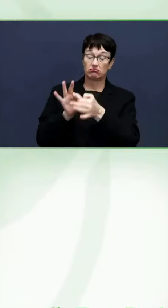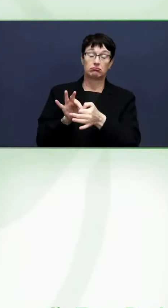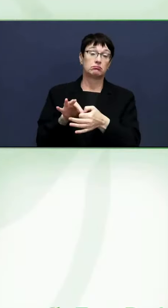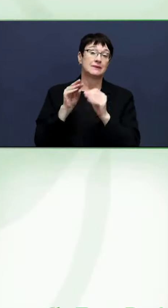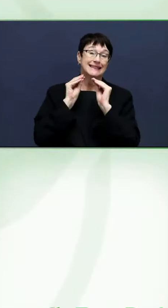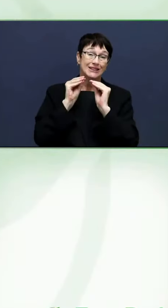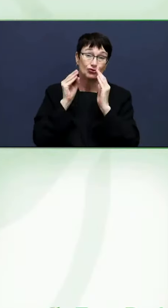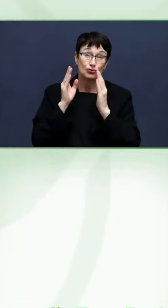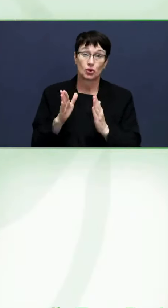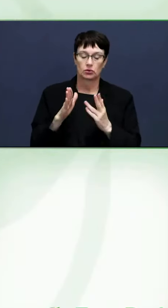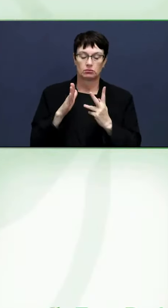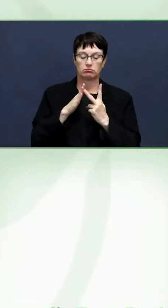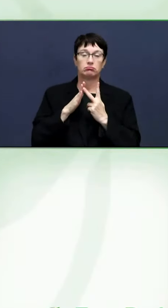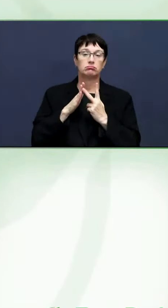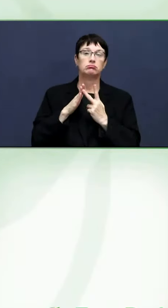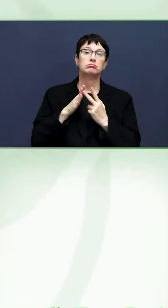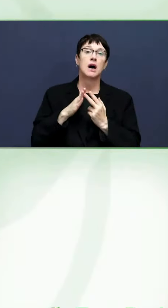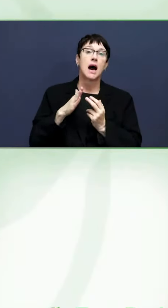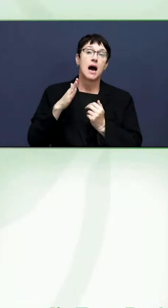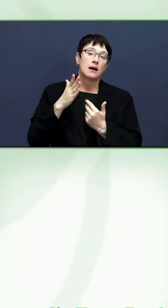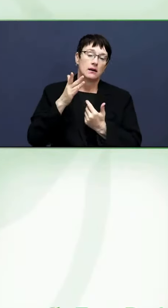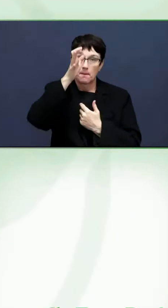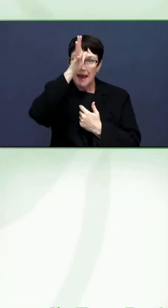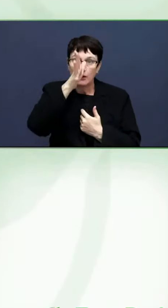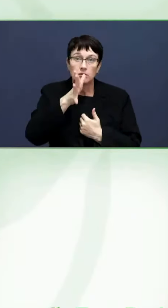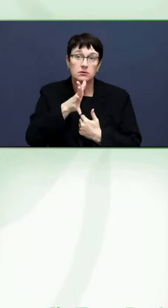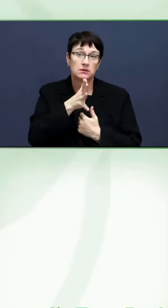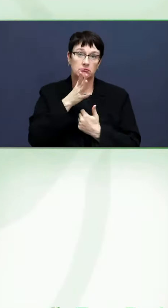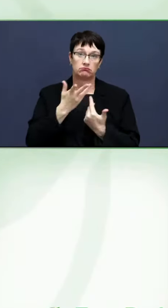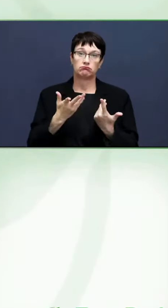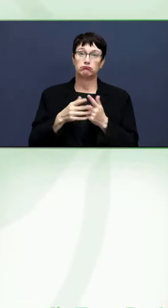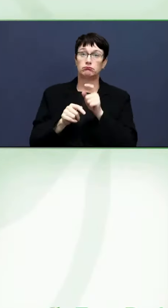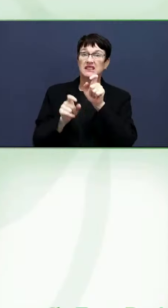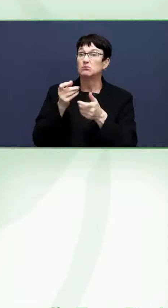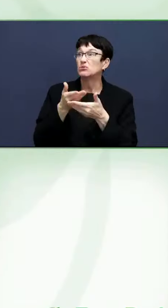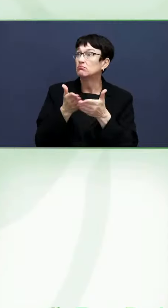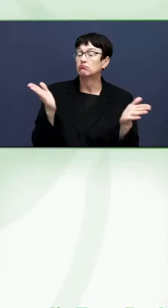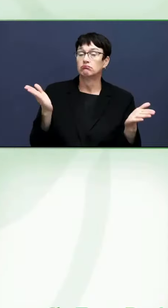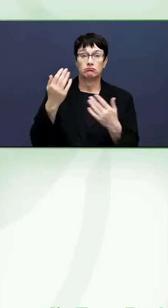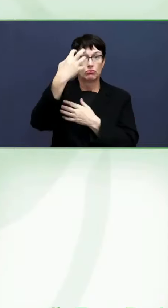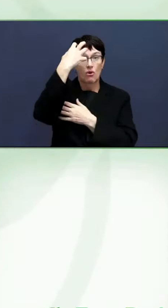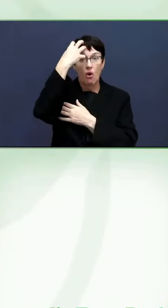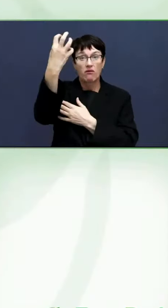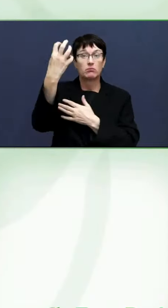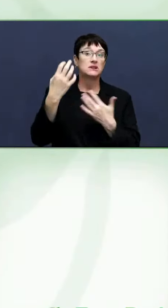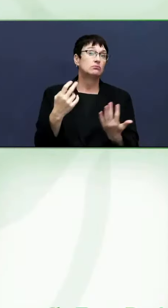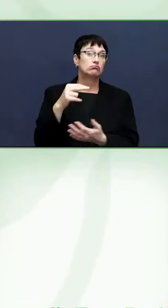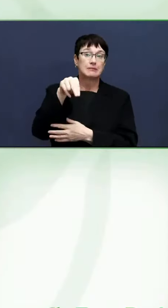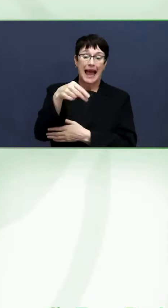To be people who will contribute to the project, and reach our children.